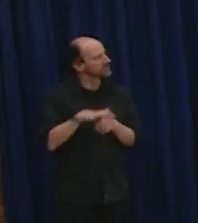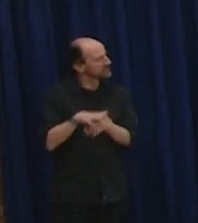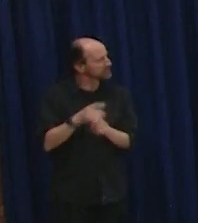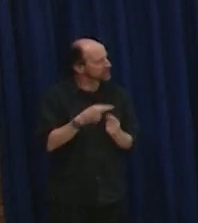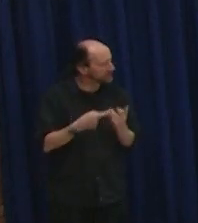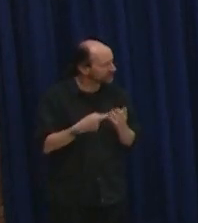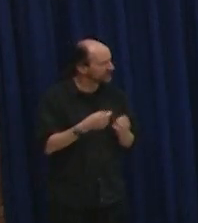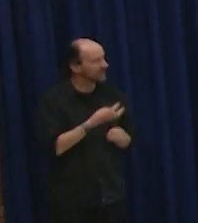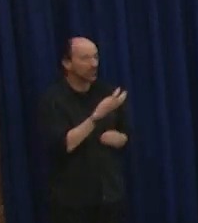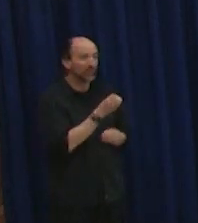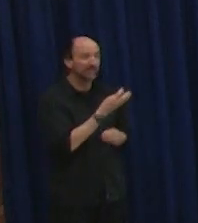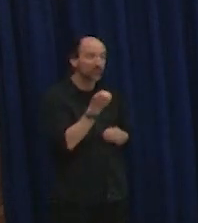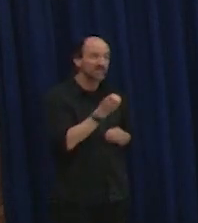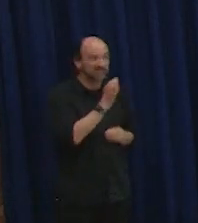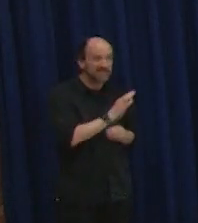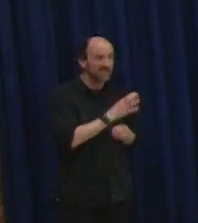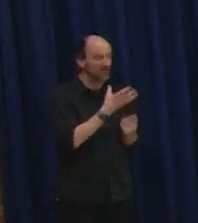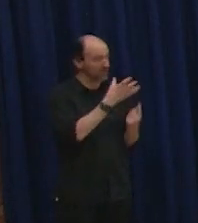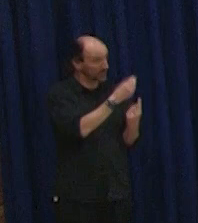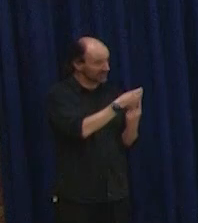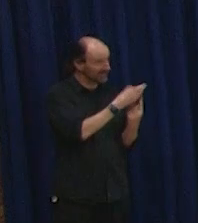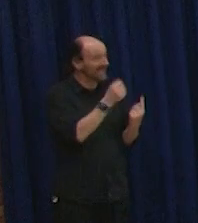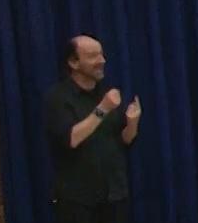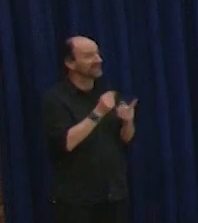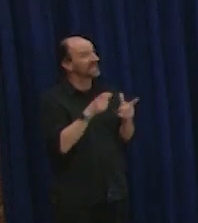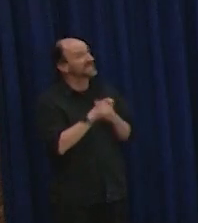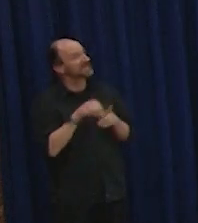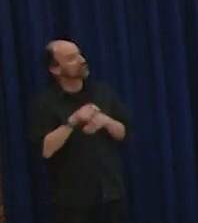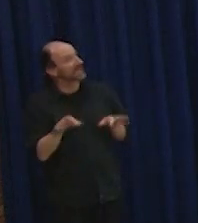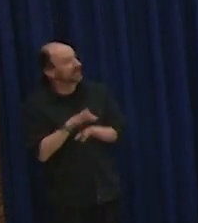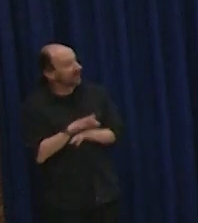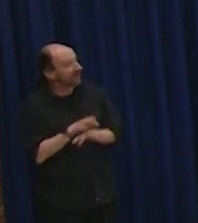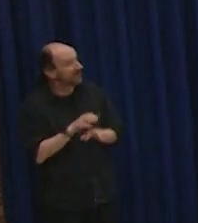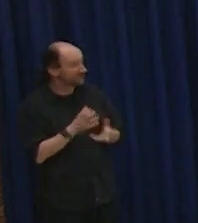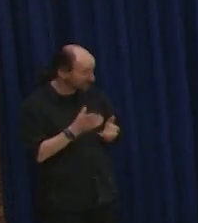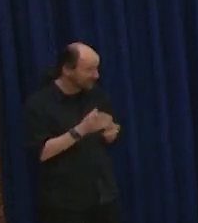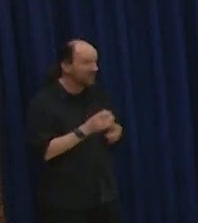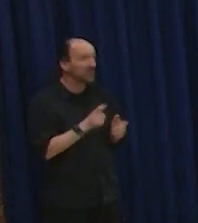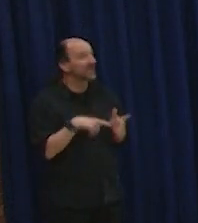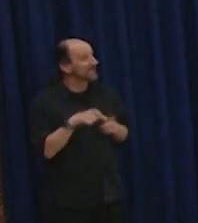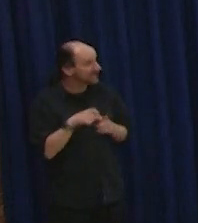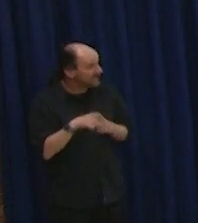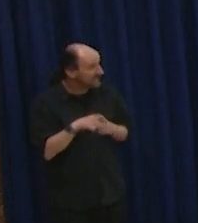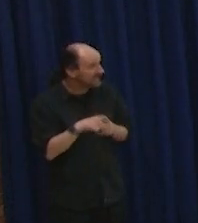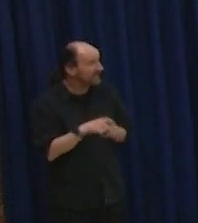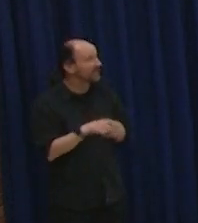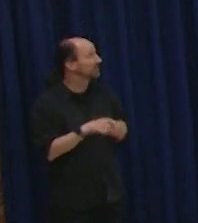with ADHD have dyspraxia or DCD, ADHD and autism often co-occur ADHD and developmental language,